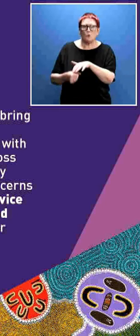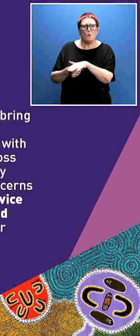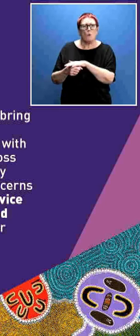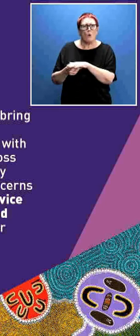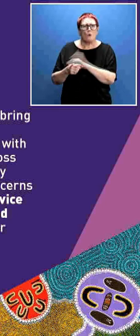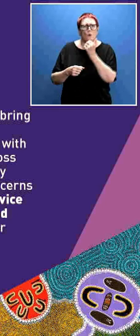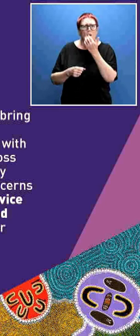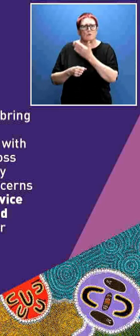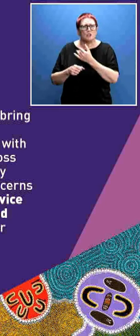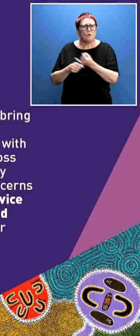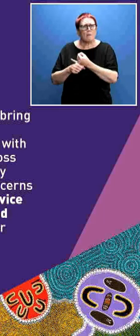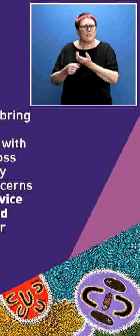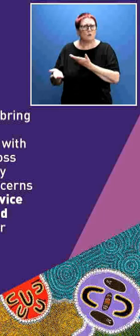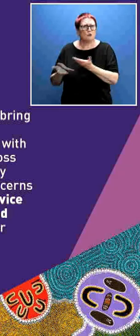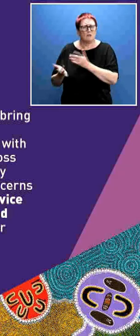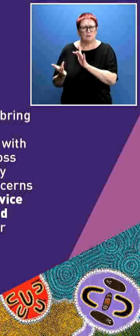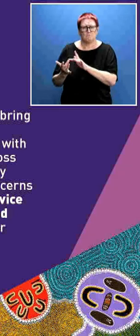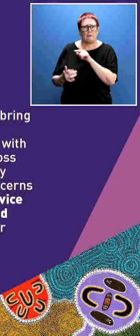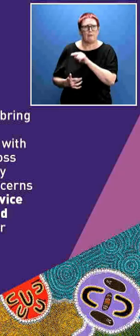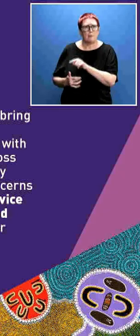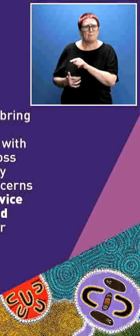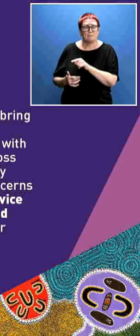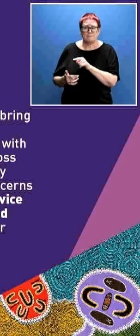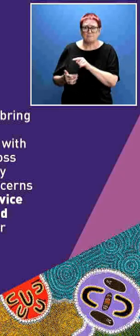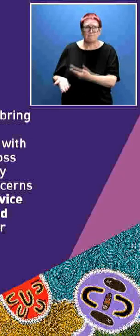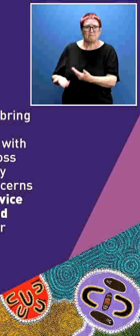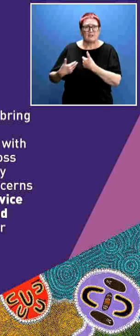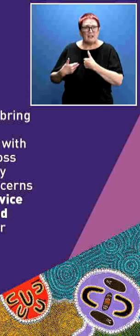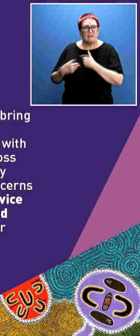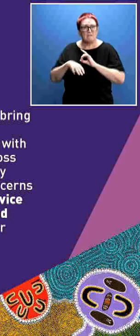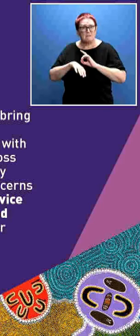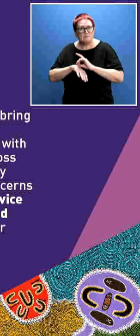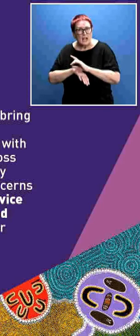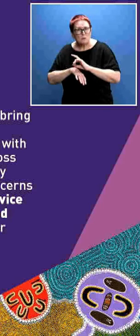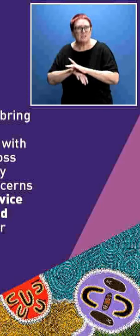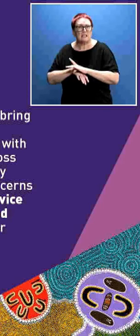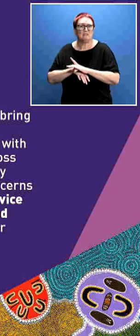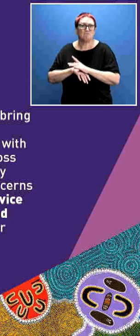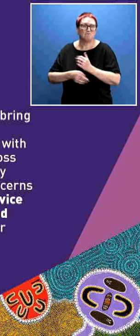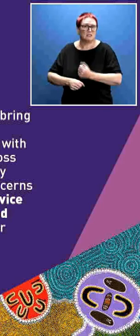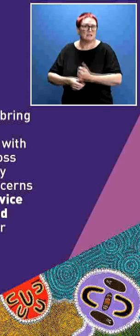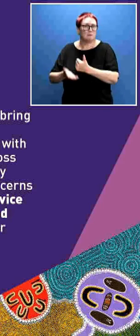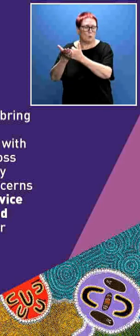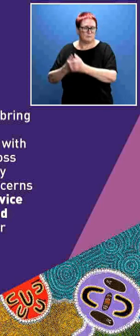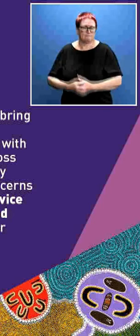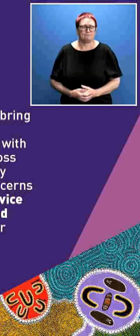local Aboriginal Medical Services for social and emotional wellbeing support. Thank you, Chair.